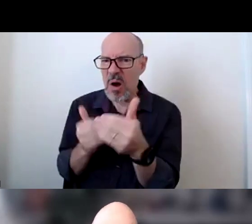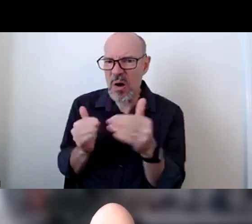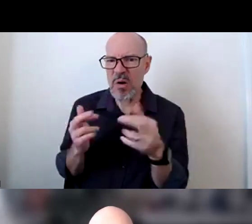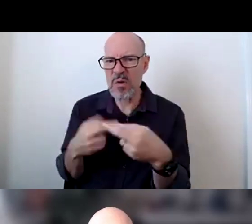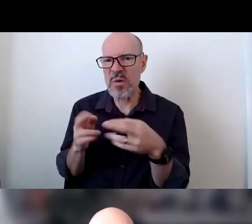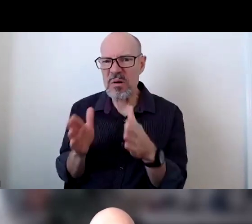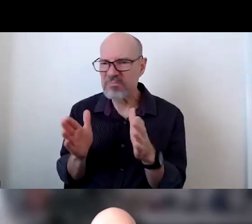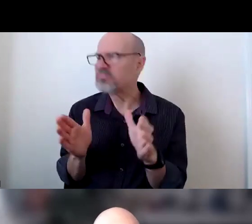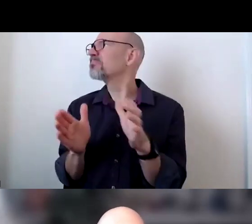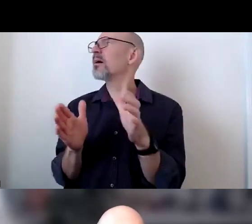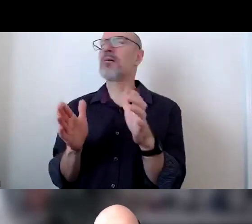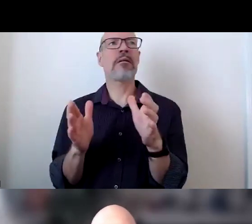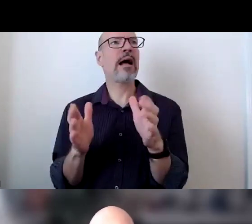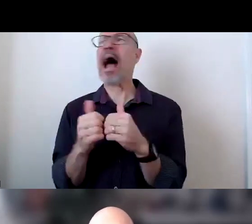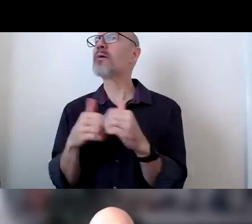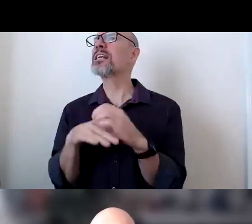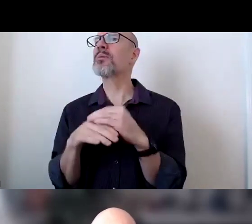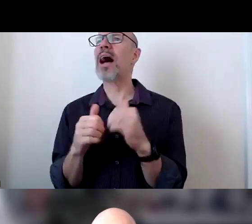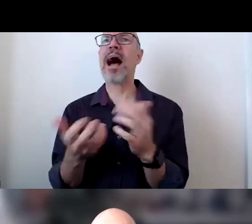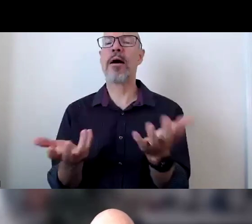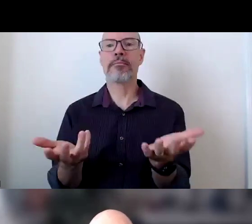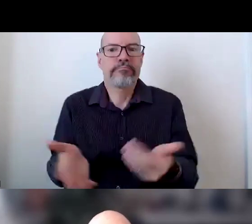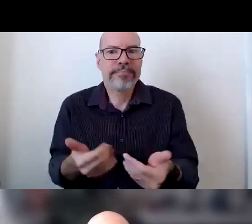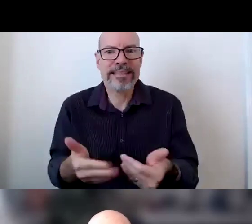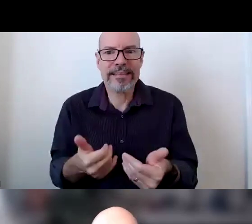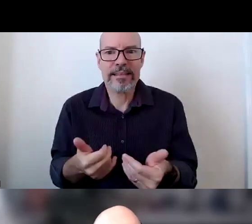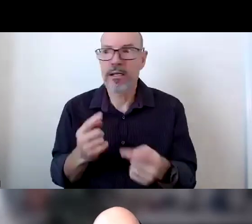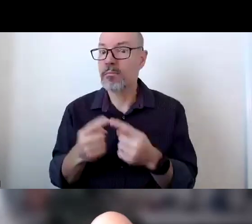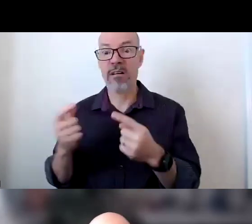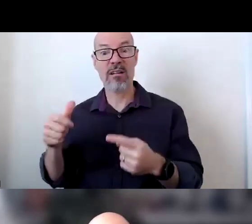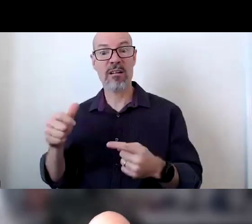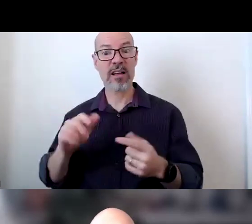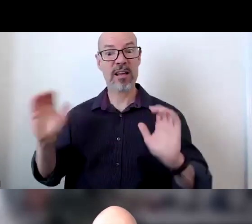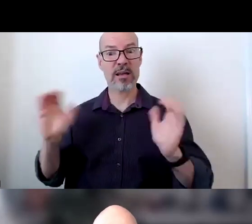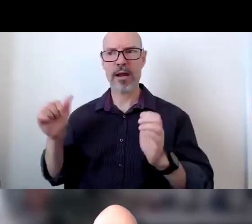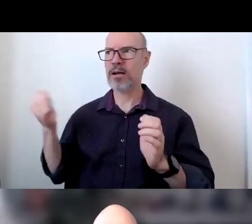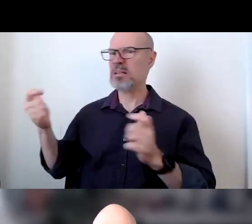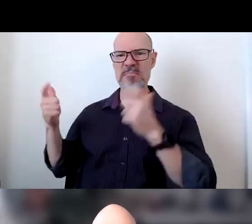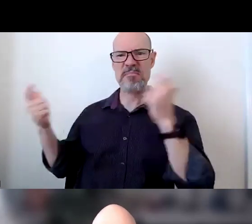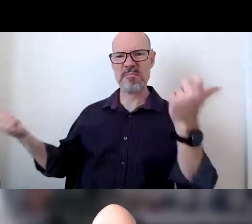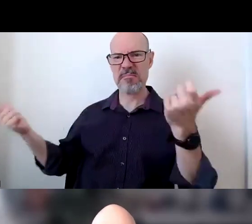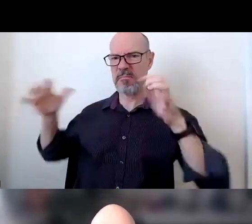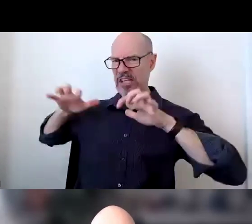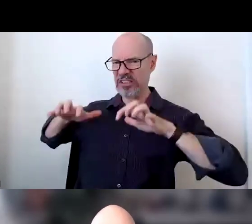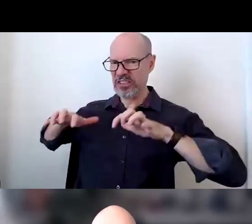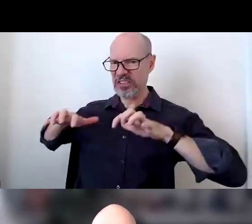no nothing, and other communities have huge auditoriums with very fancy audiovisuals setups, microphones